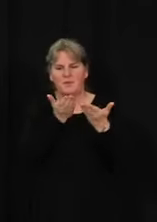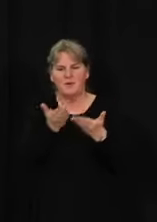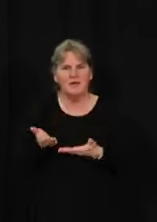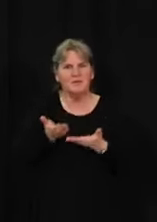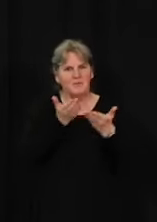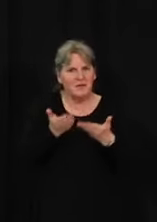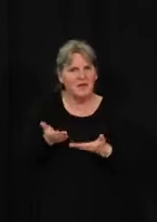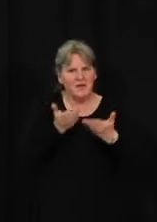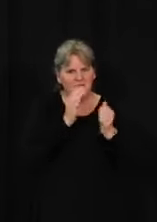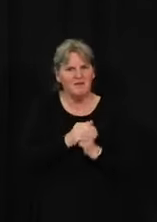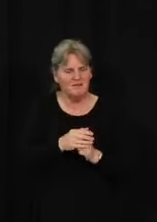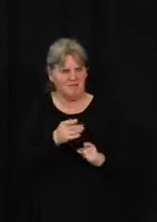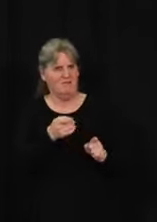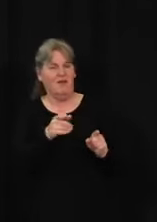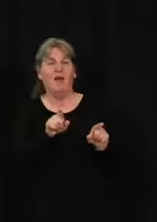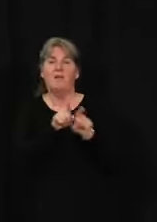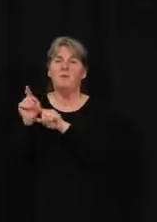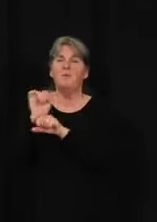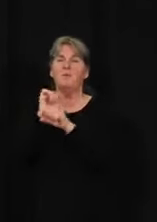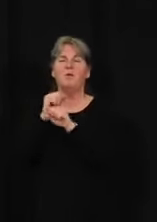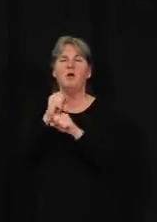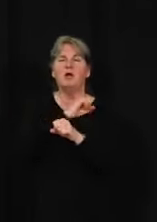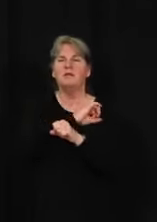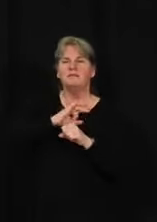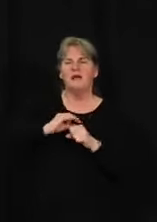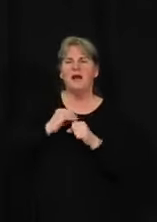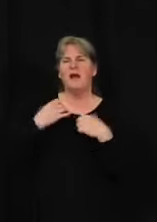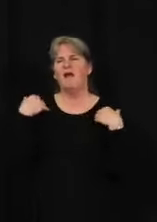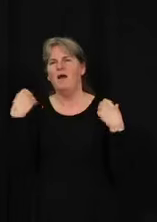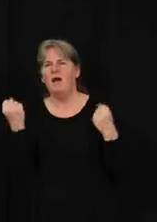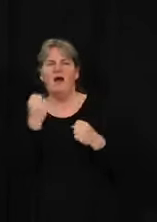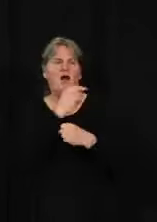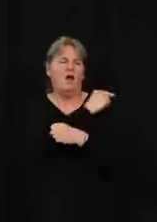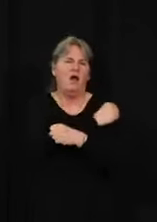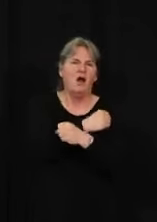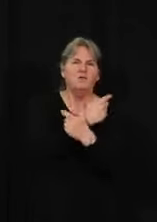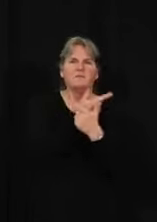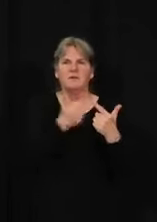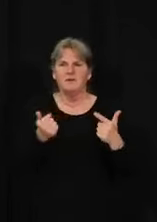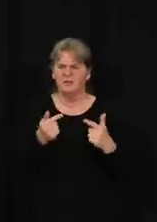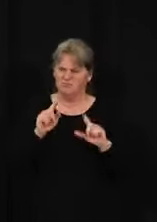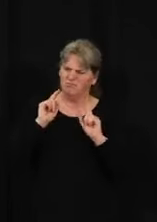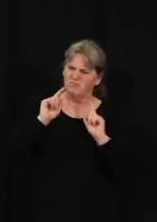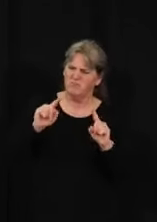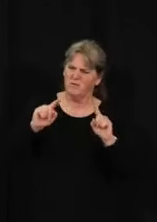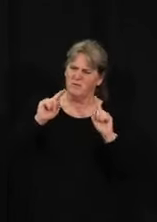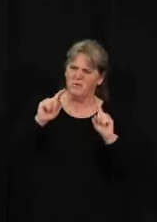Way no workers in continuing care and home care are working day and night to ensure that Yukoners who deserve the best